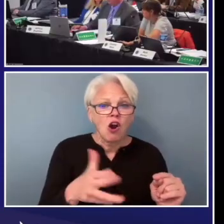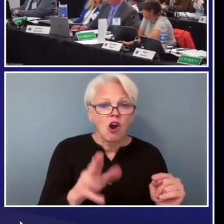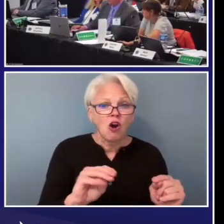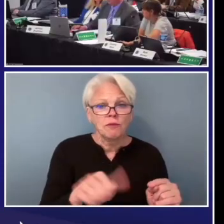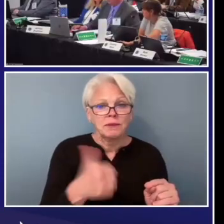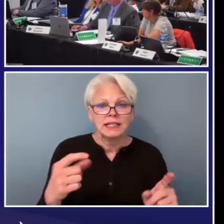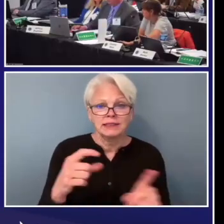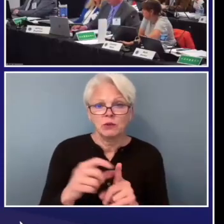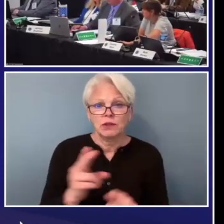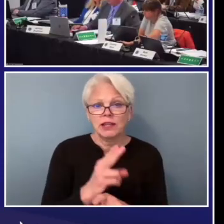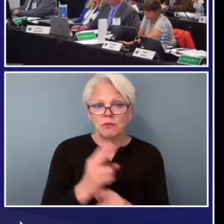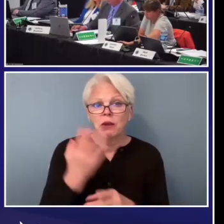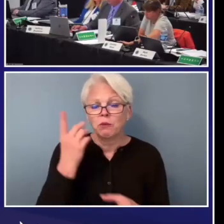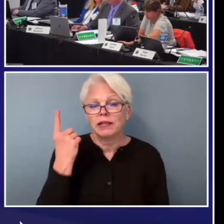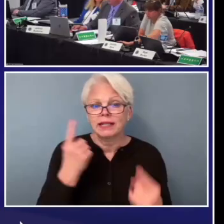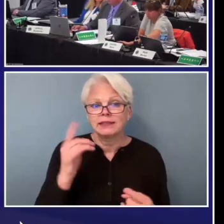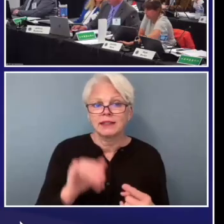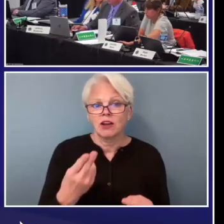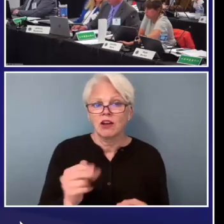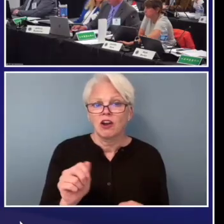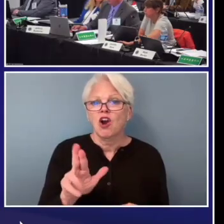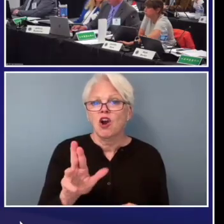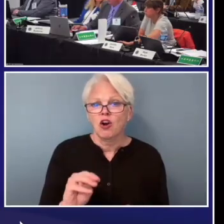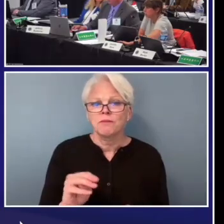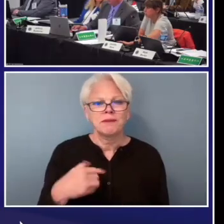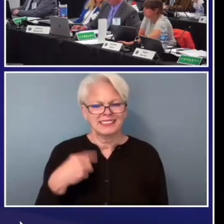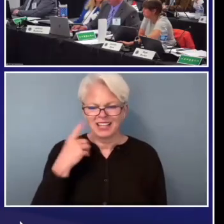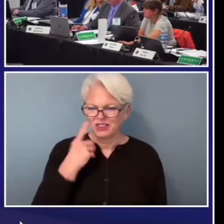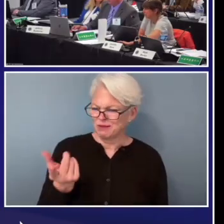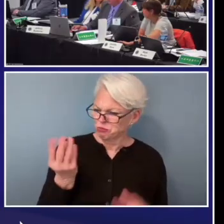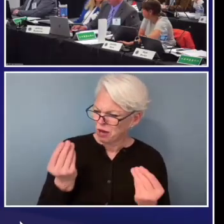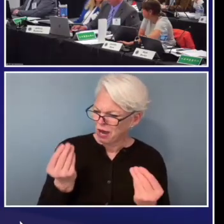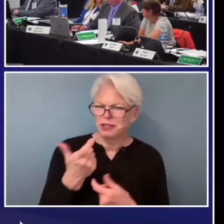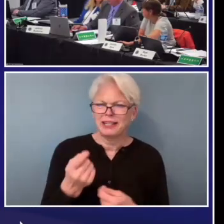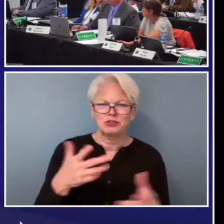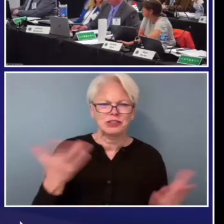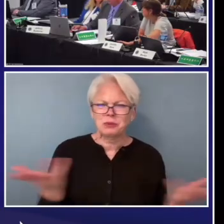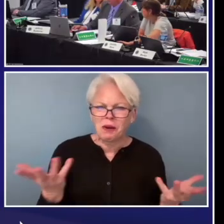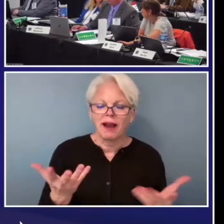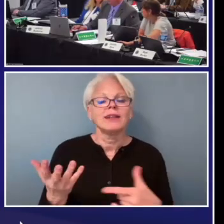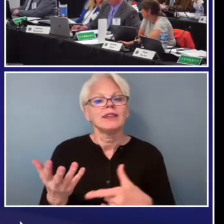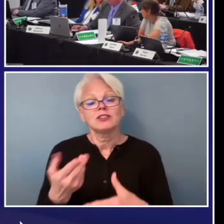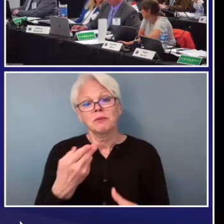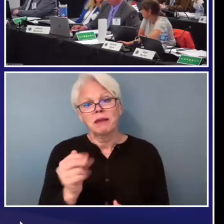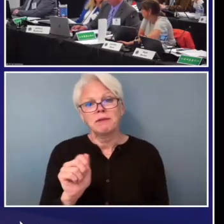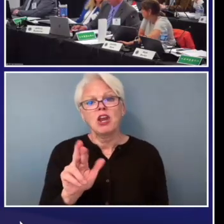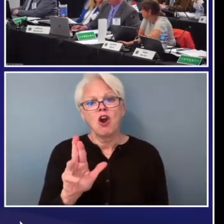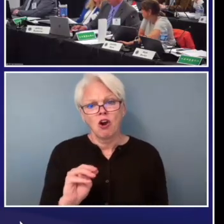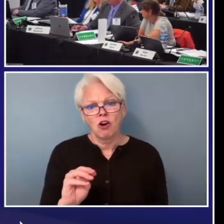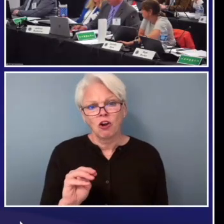say you might want to consider. It just, it's like, I was like, wait, what property interest job? So harm might be something the word harm might